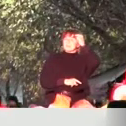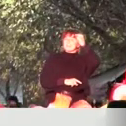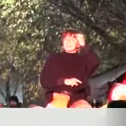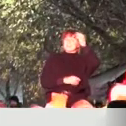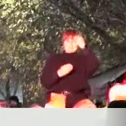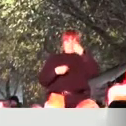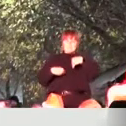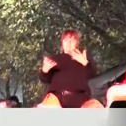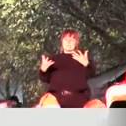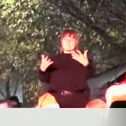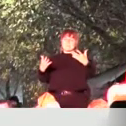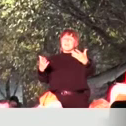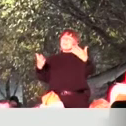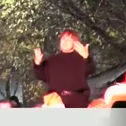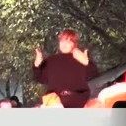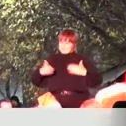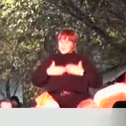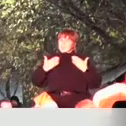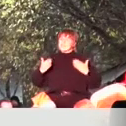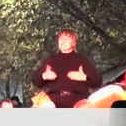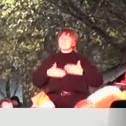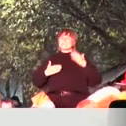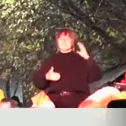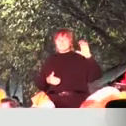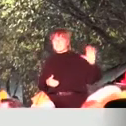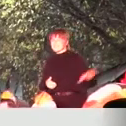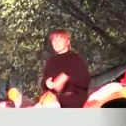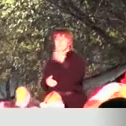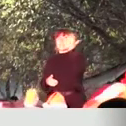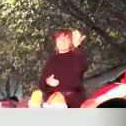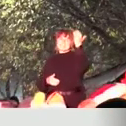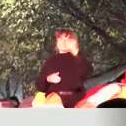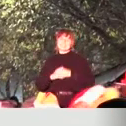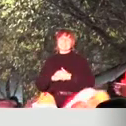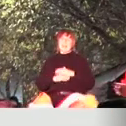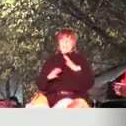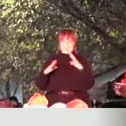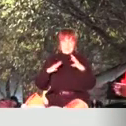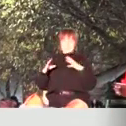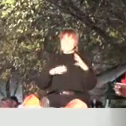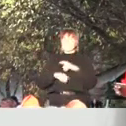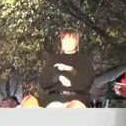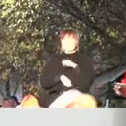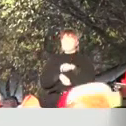ON BEHALF OF THE METROPOLITAN GOVERNMENT OF NASHVILLE, WE WANT